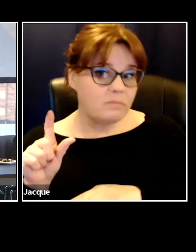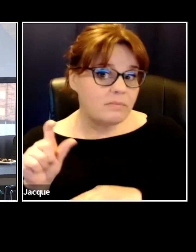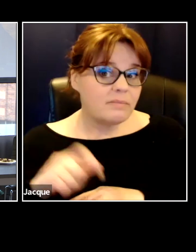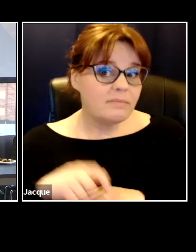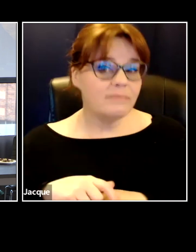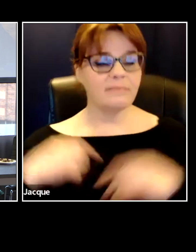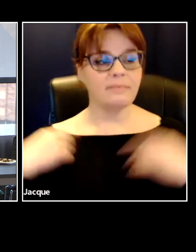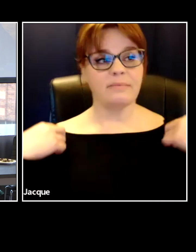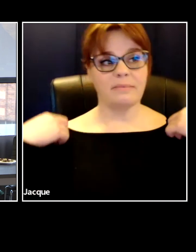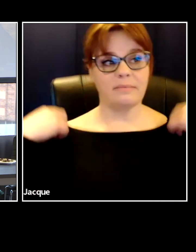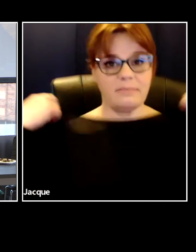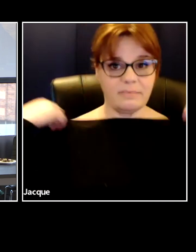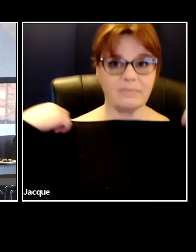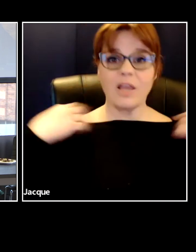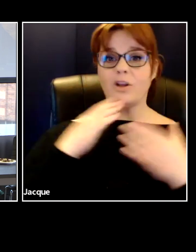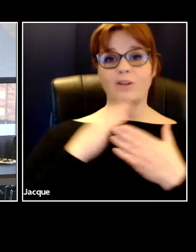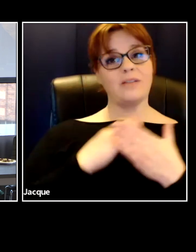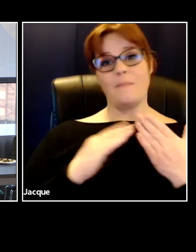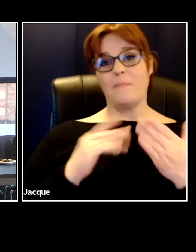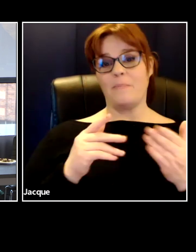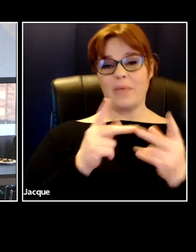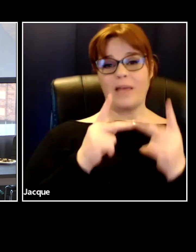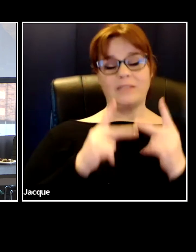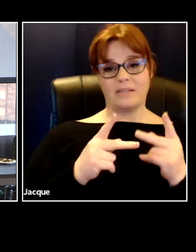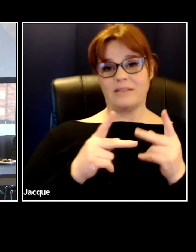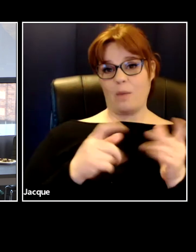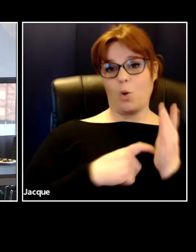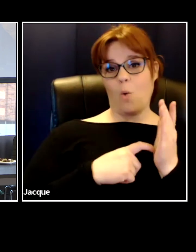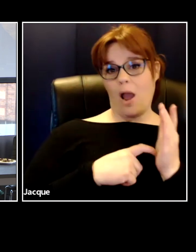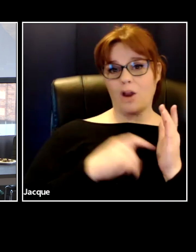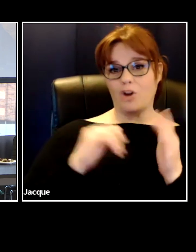there are places that actually require it like in the Philippines and Manila um which I would love